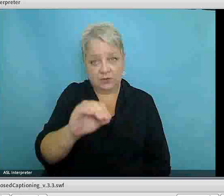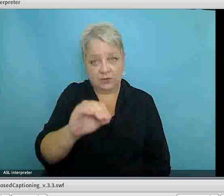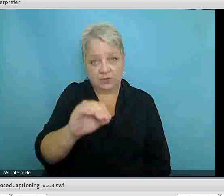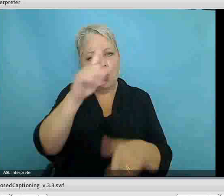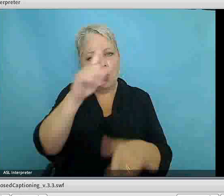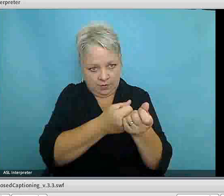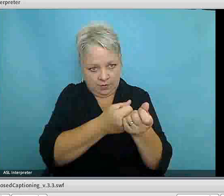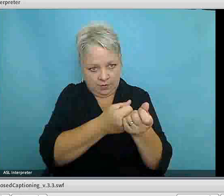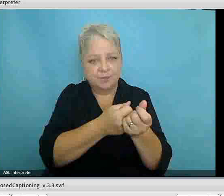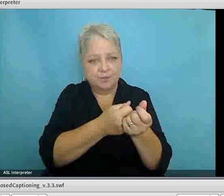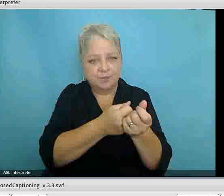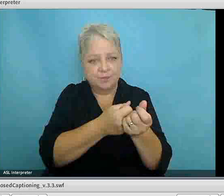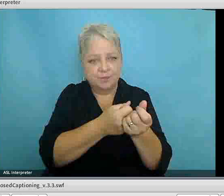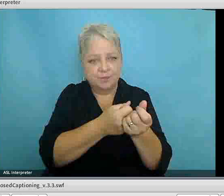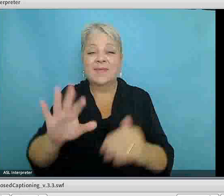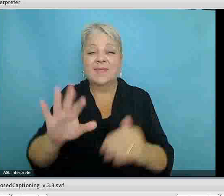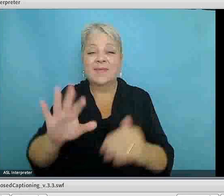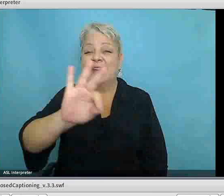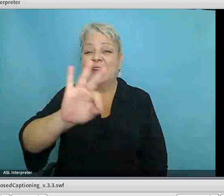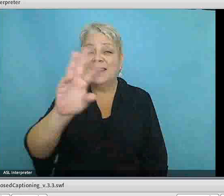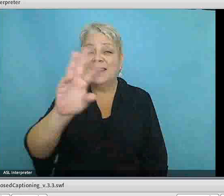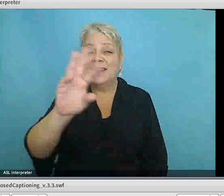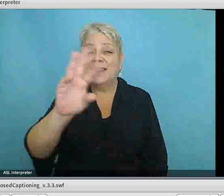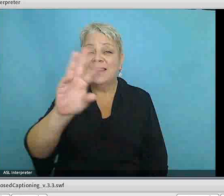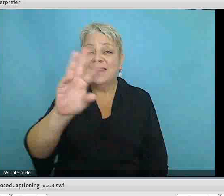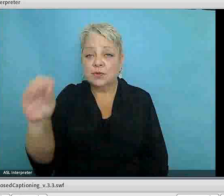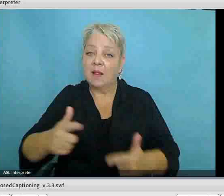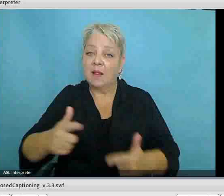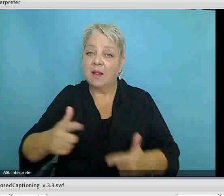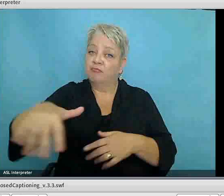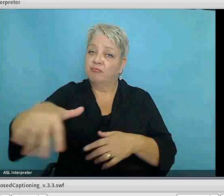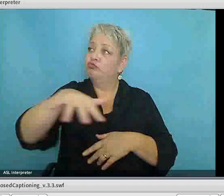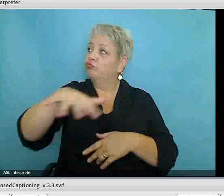96% reside in the community.